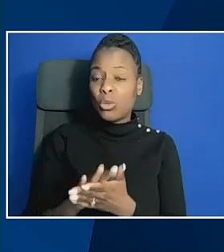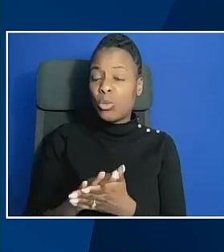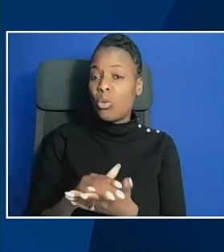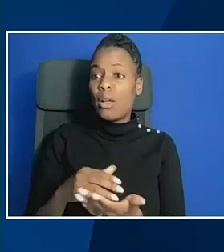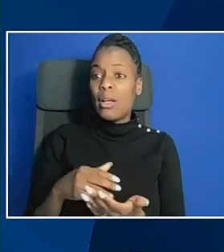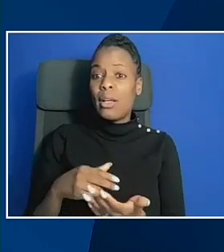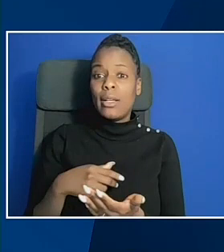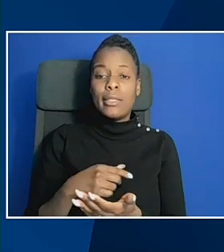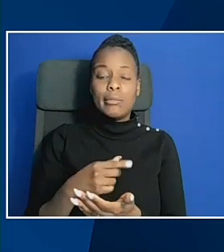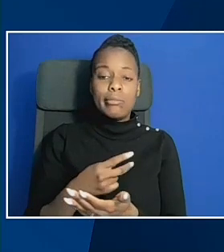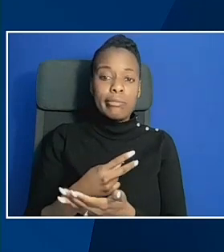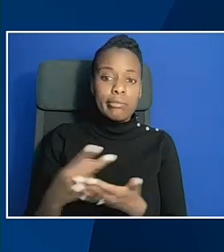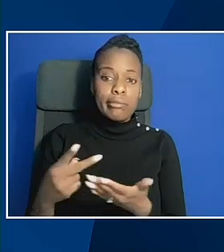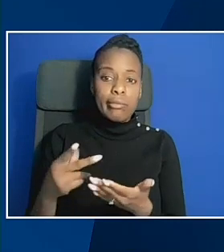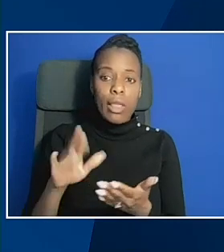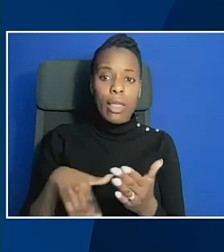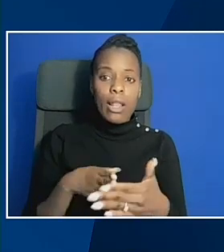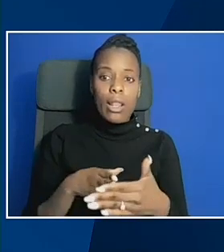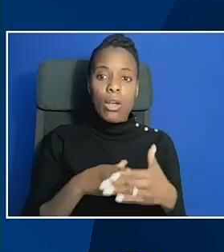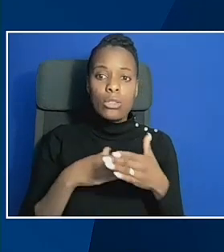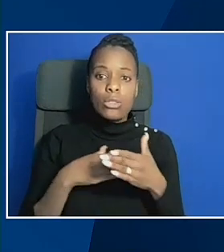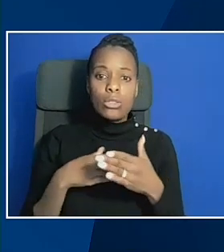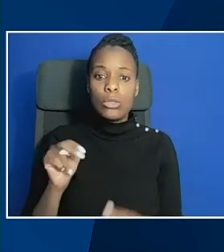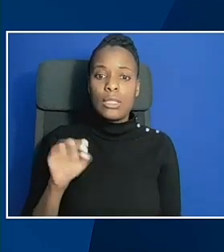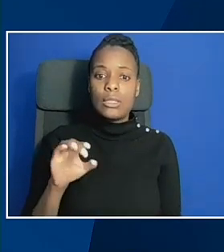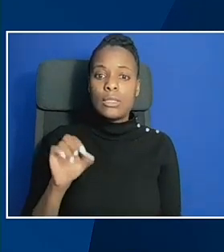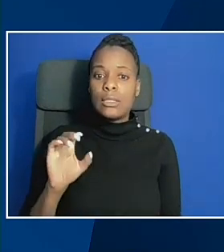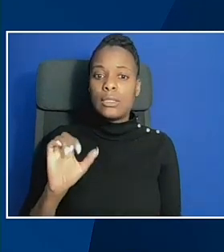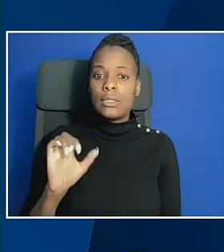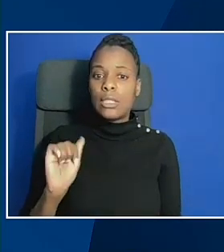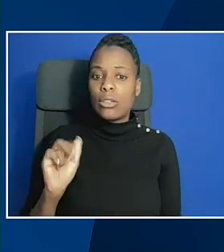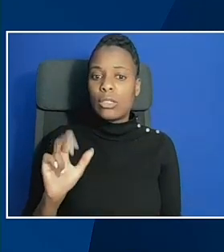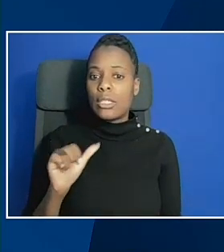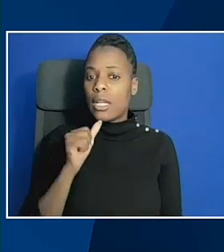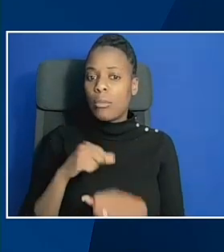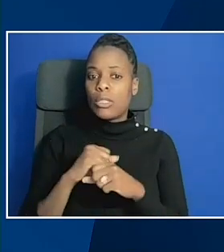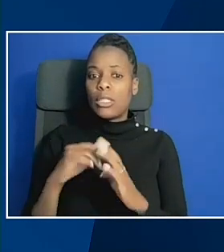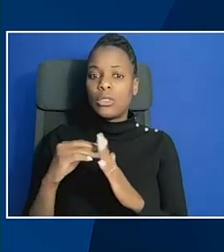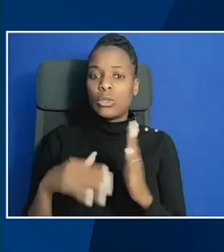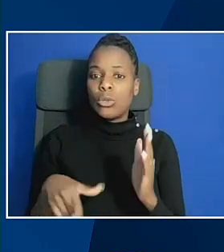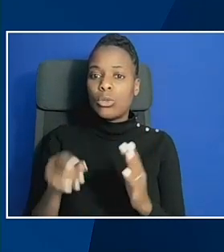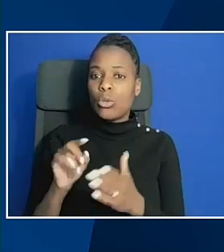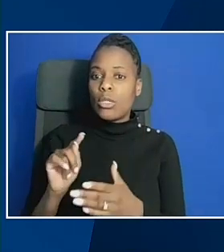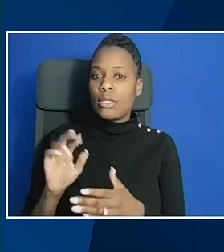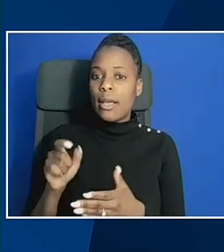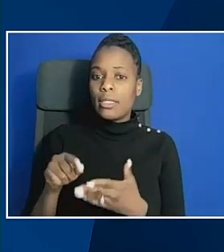nothing to protect students or taxpayers, no bond or letter of credit, no disclosures to students, no teach-out